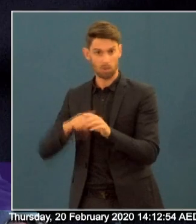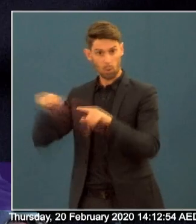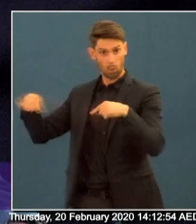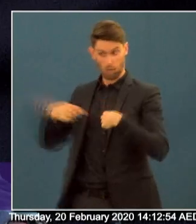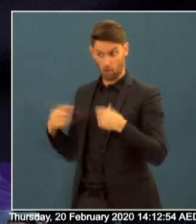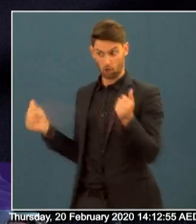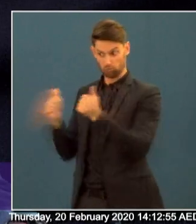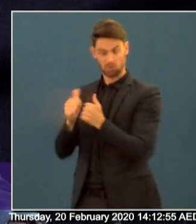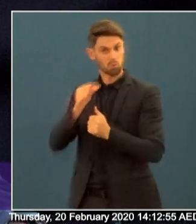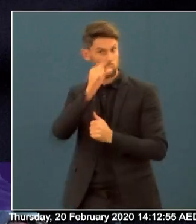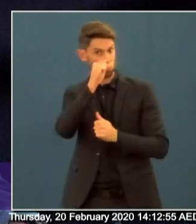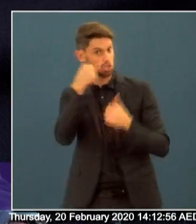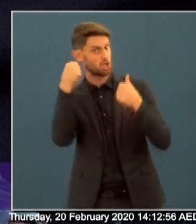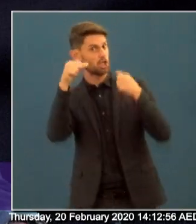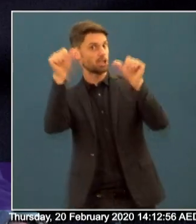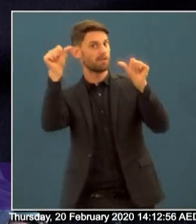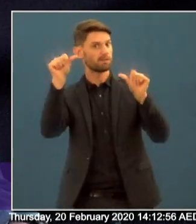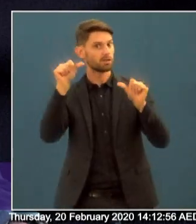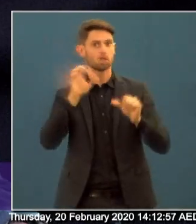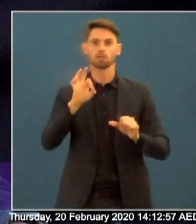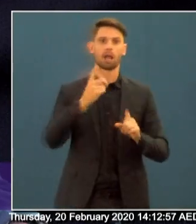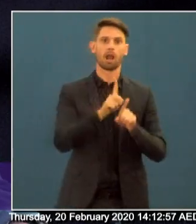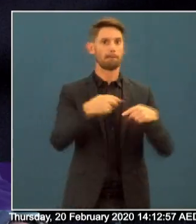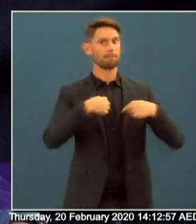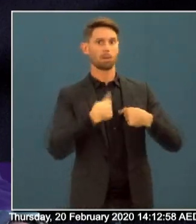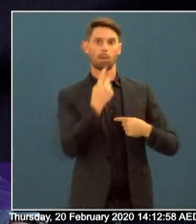that we collectively agreed were doable within those timeframes.